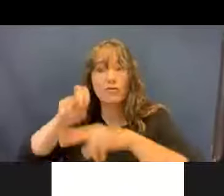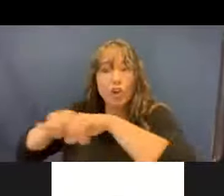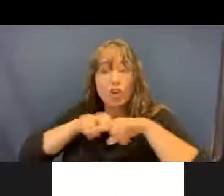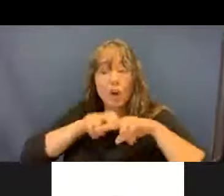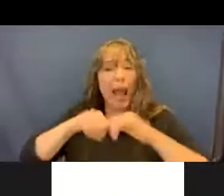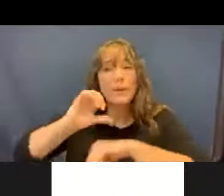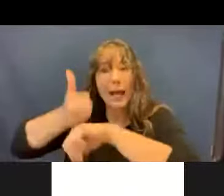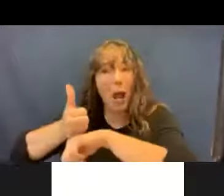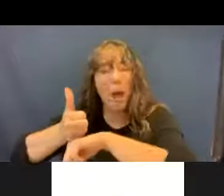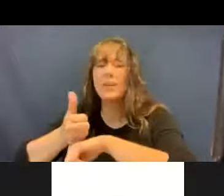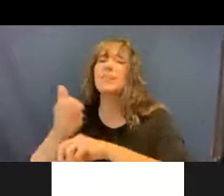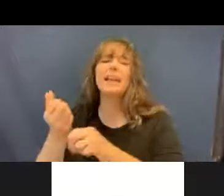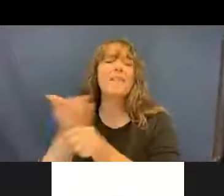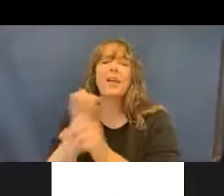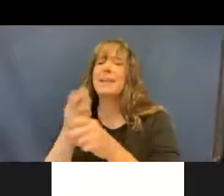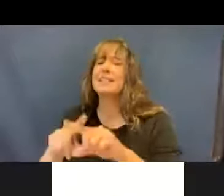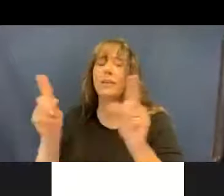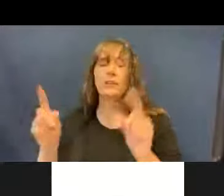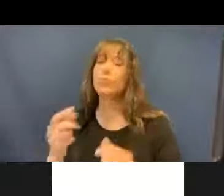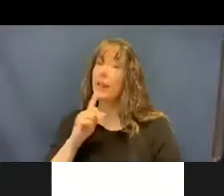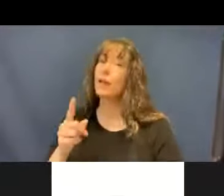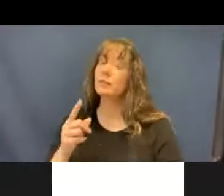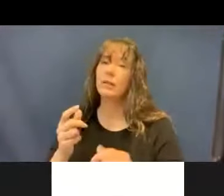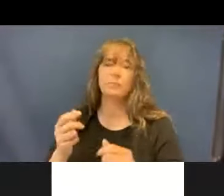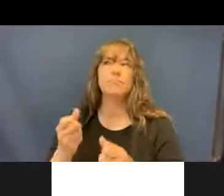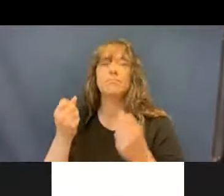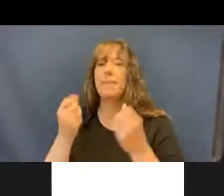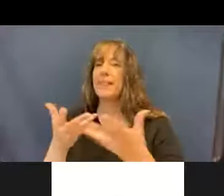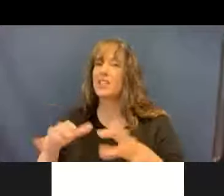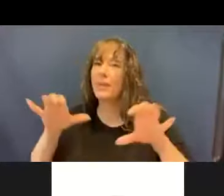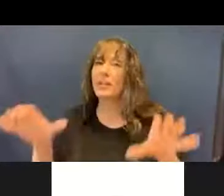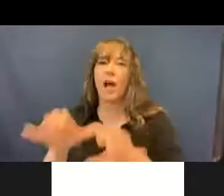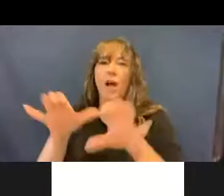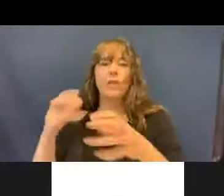so much actually being done now for if anybody here is from educational institutions, there's